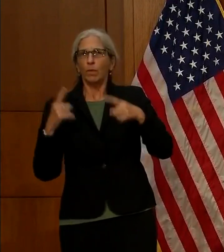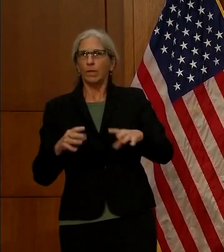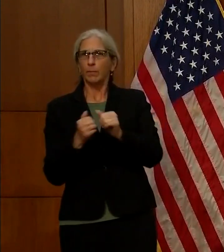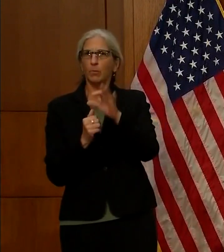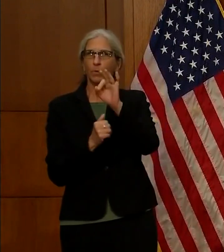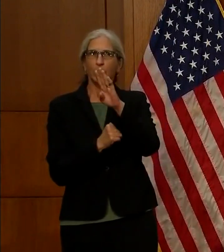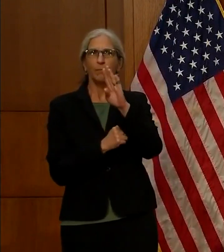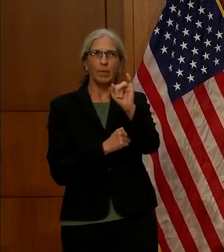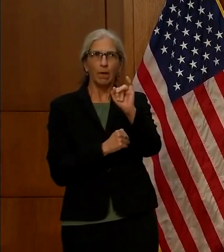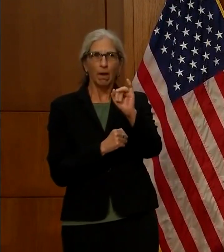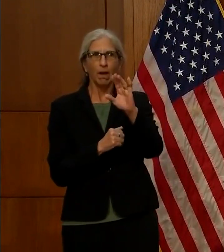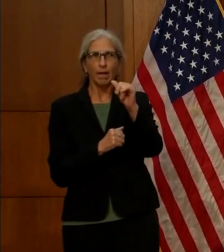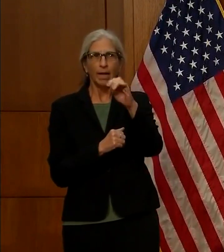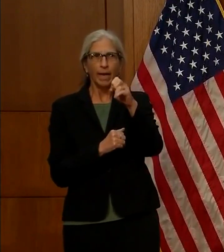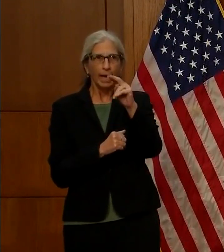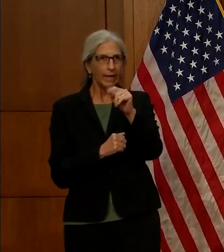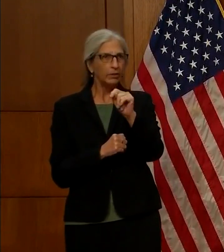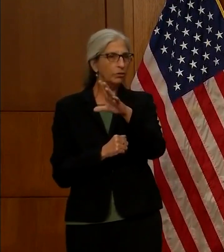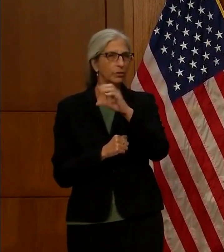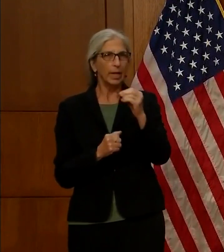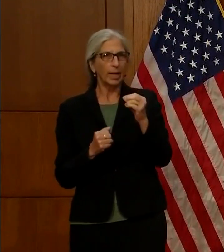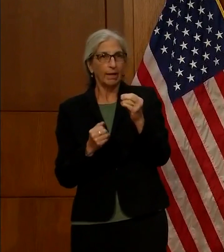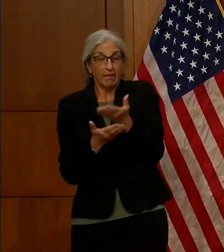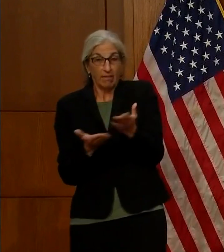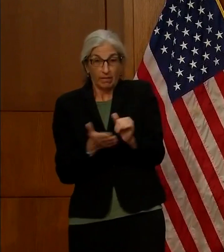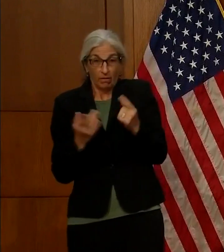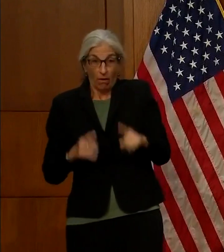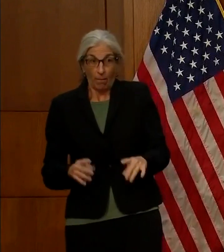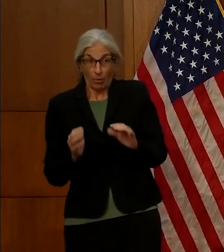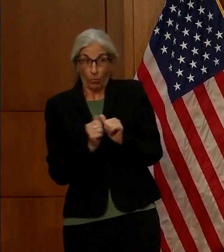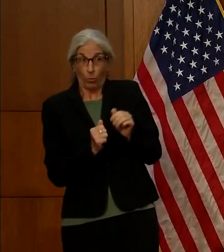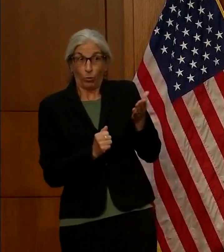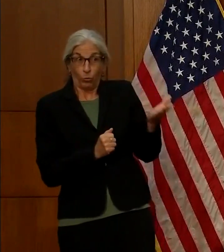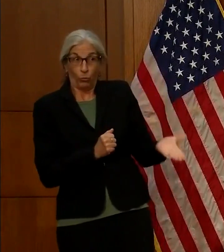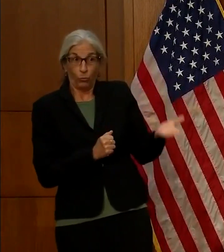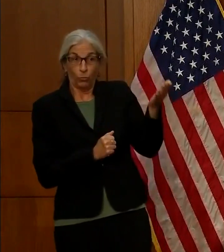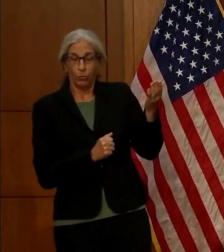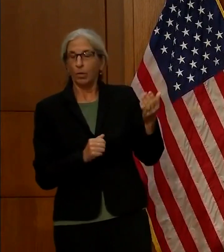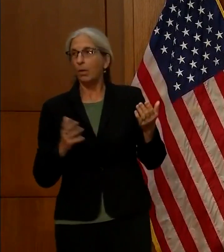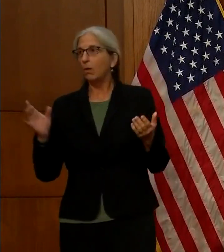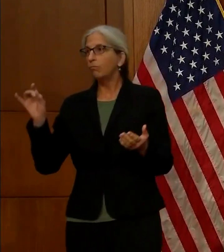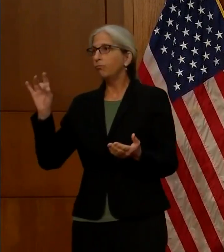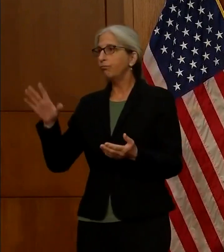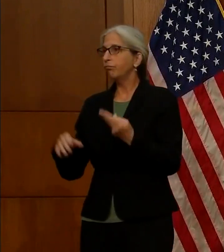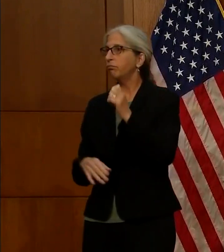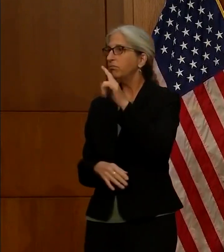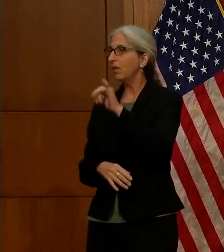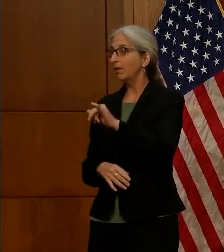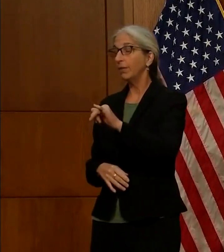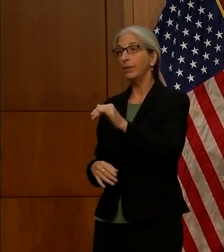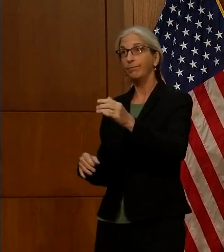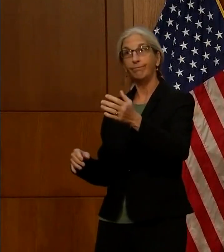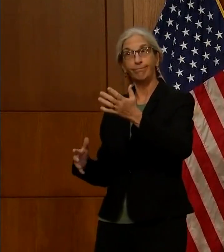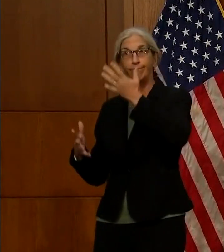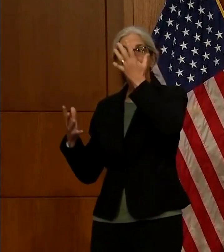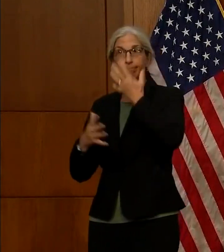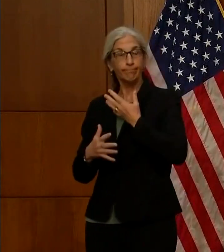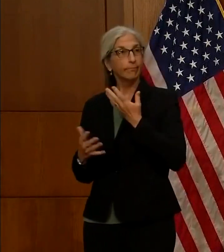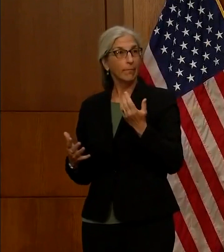HAPPENING YEAH I. WELL HENRICH